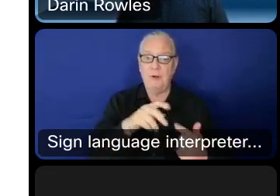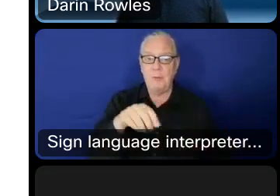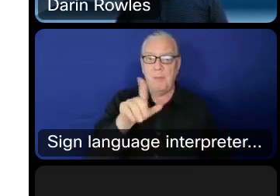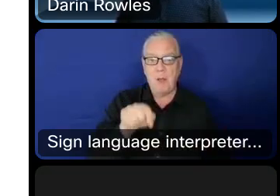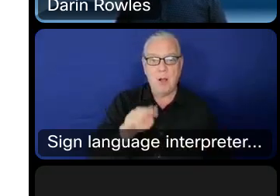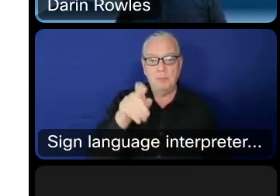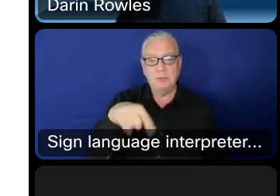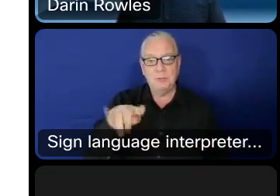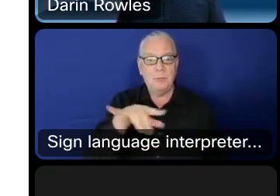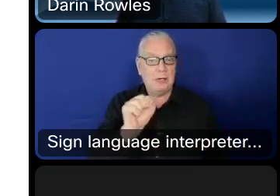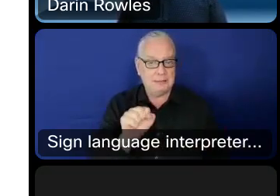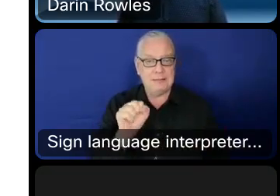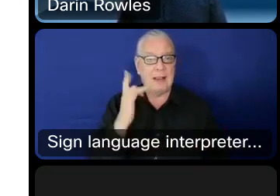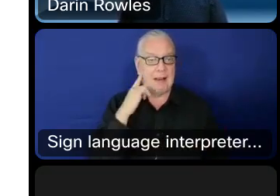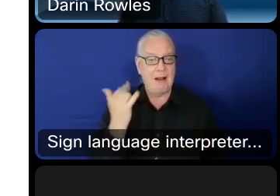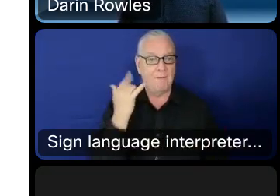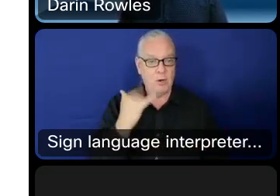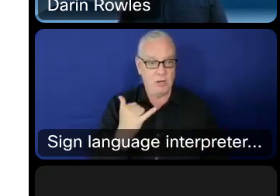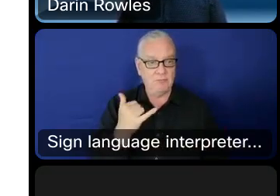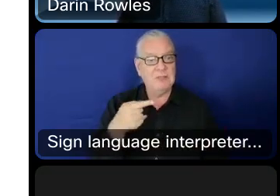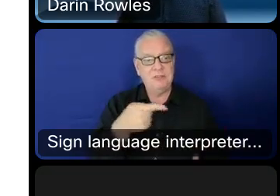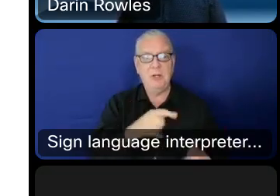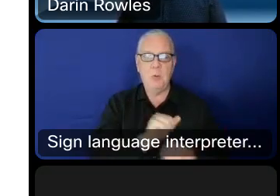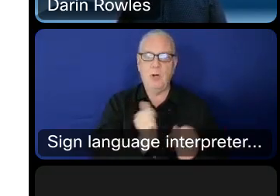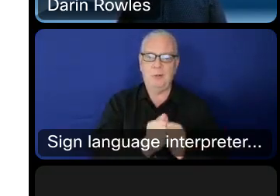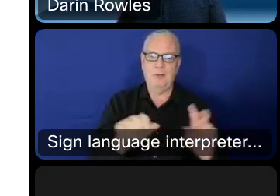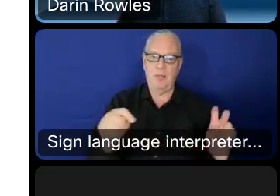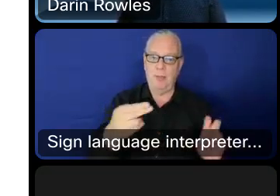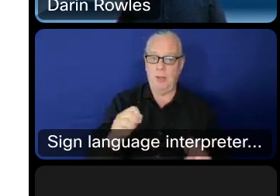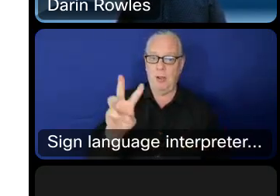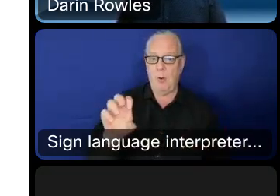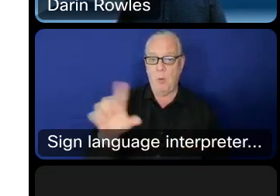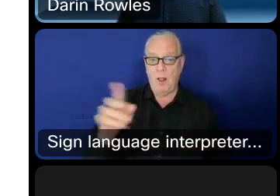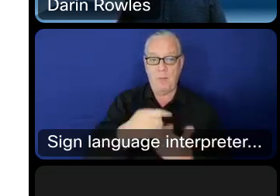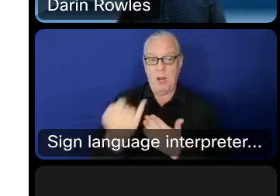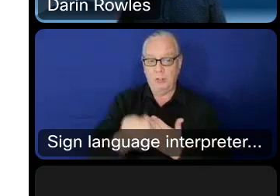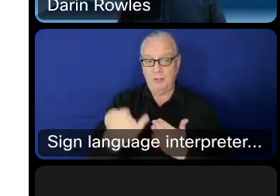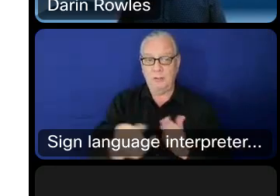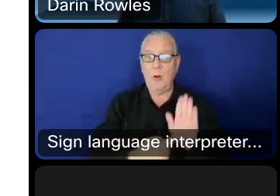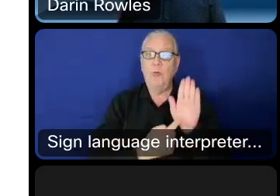works for the Well Project as the stakeholder liaison representing the in the interests of women living with